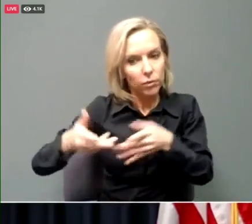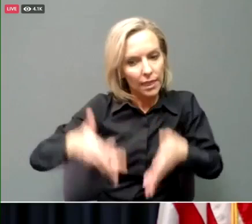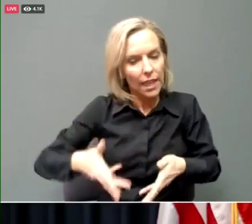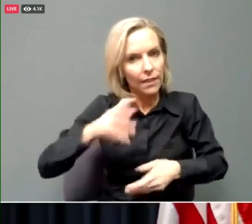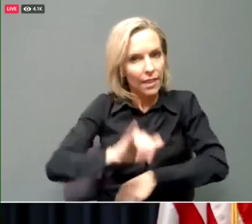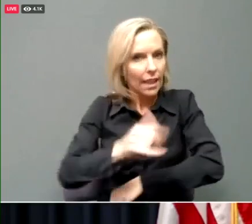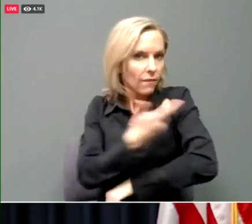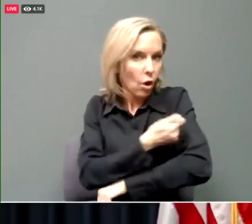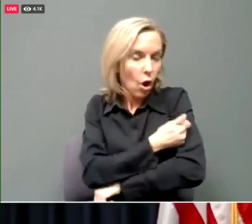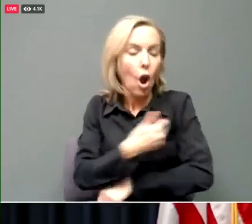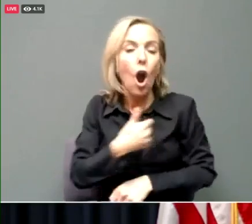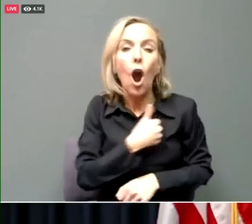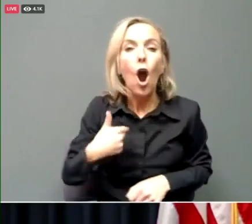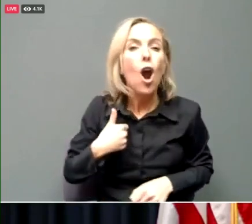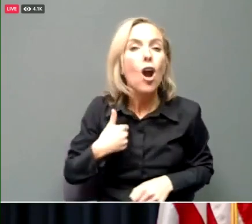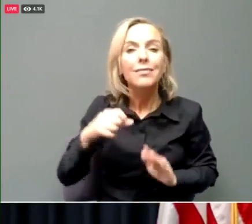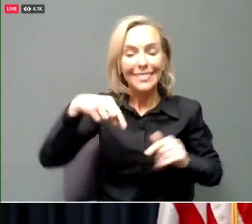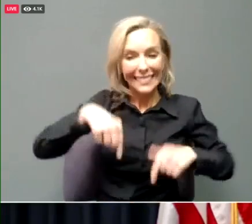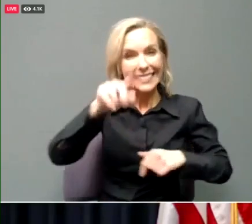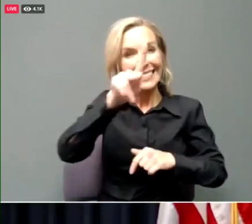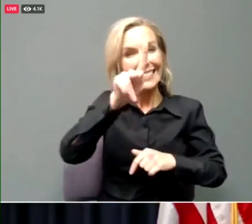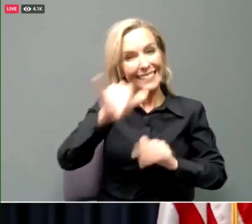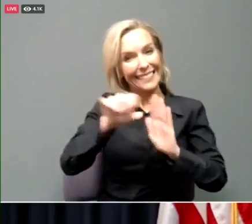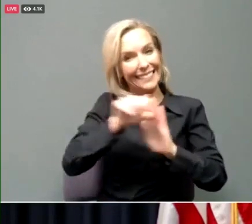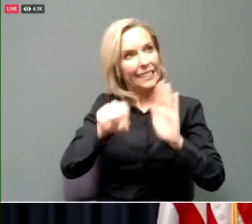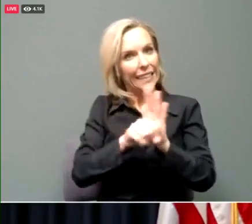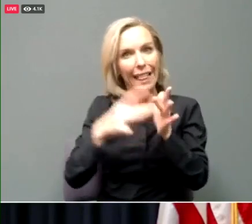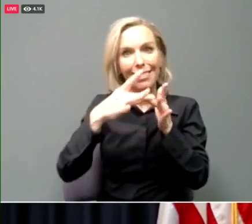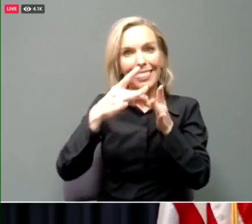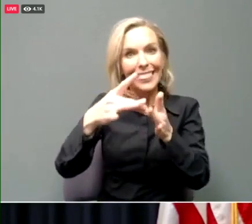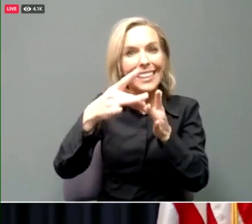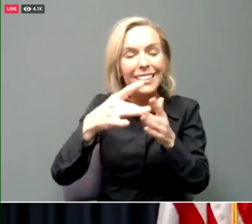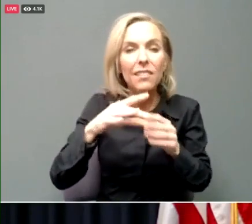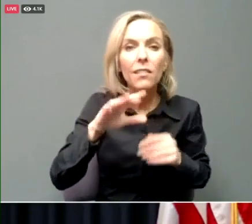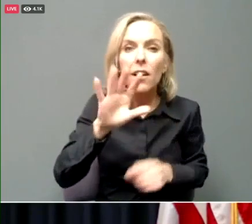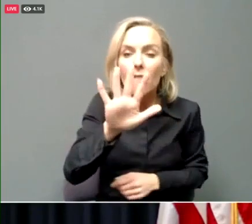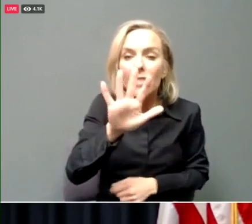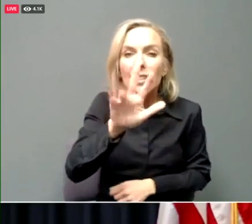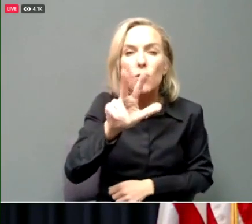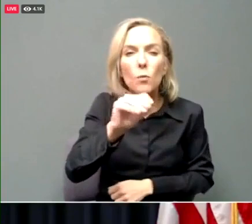has been a leader on this Onley. 53% or so of the total inventory shipped out